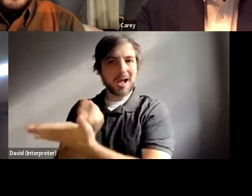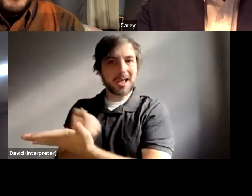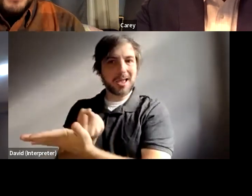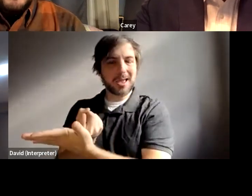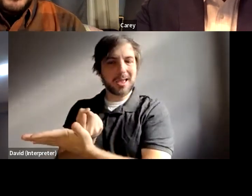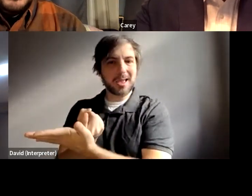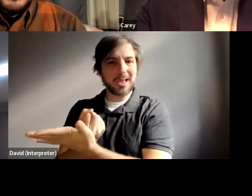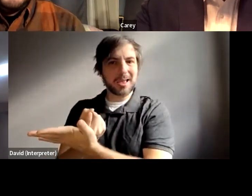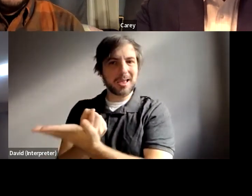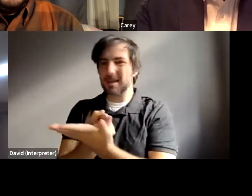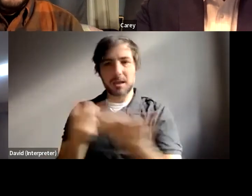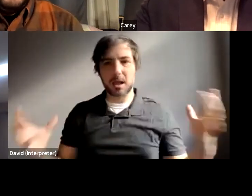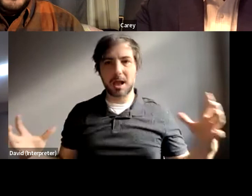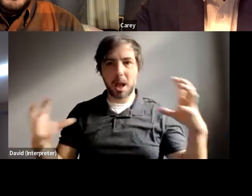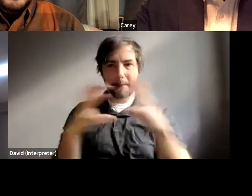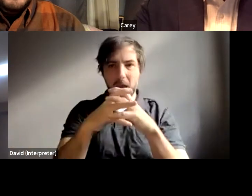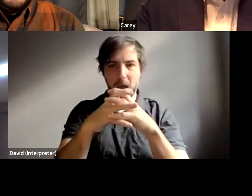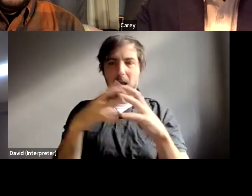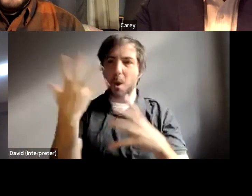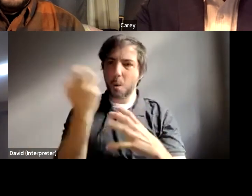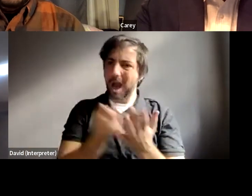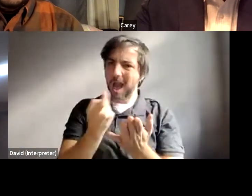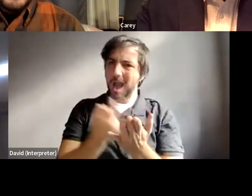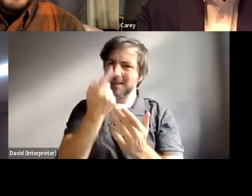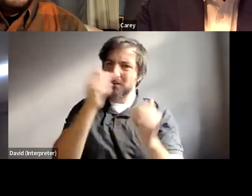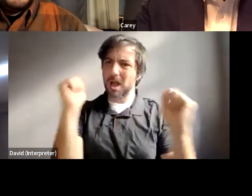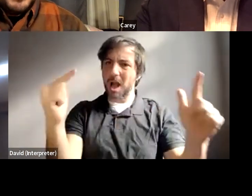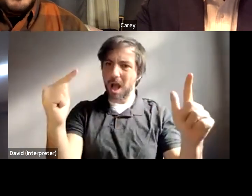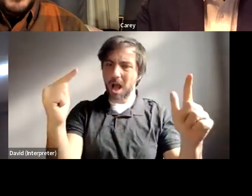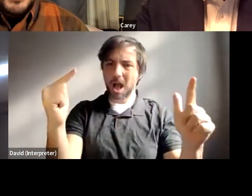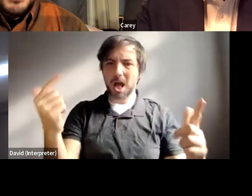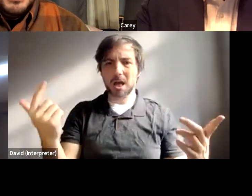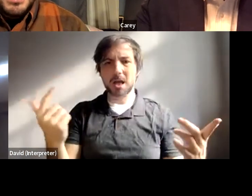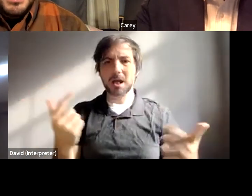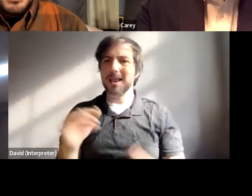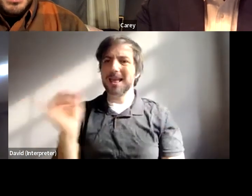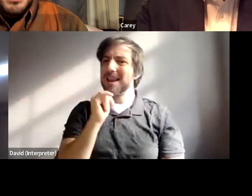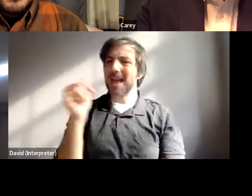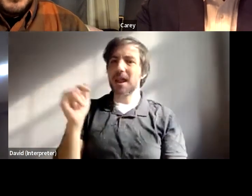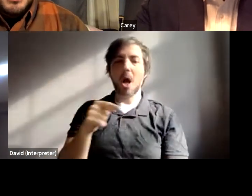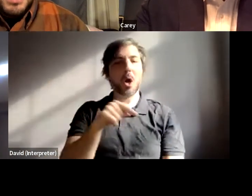Hockey is for everyone. We don't want -- we want to be like, oh, those are hockey players.